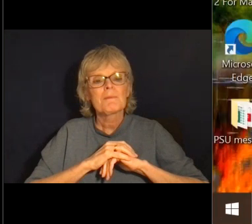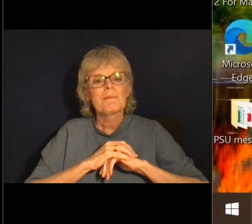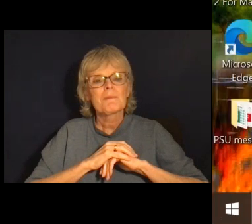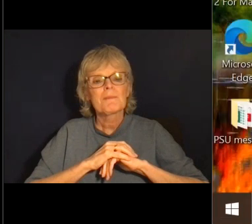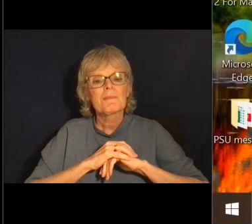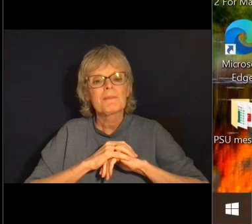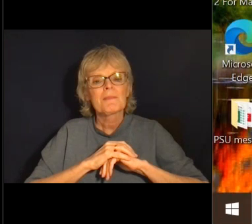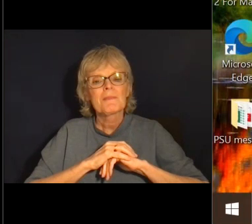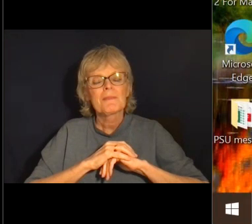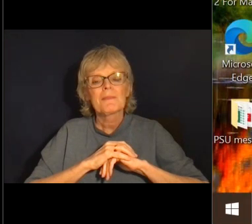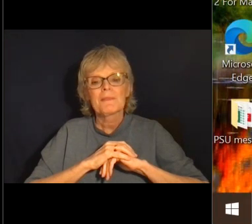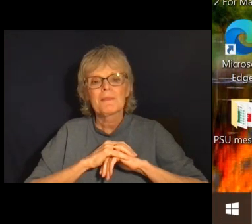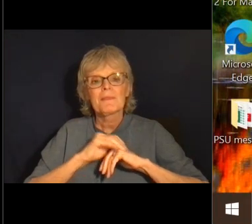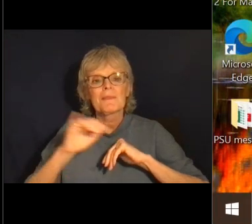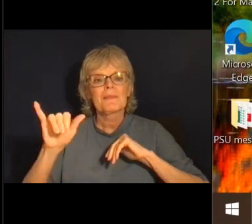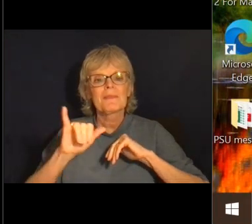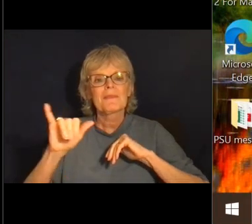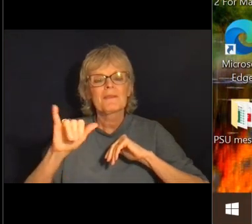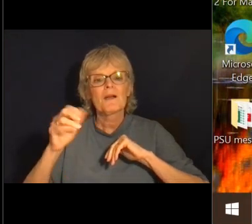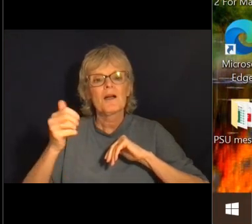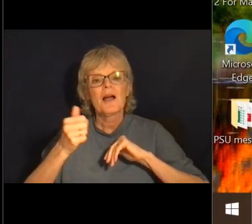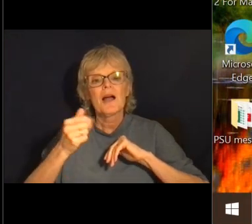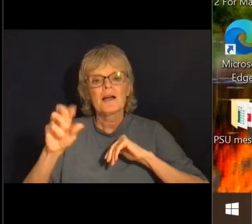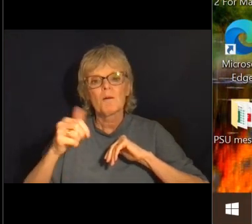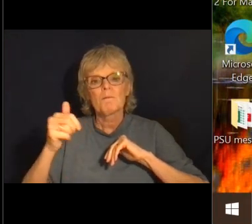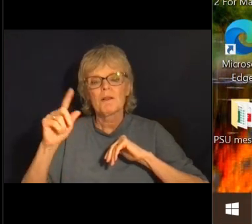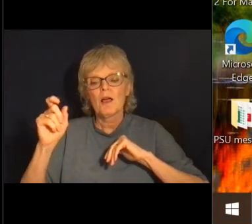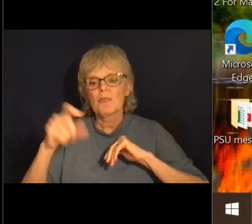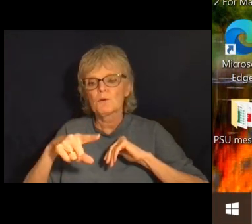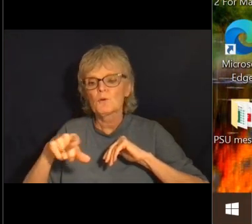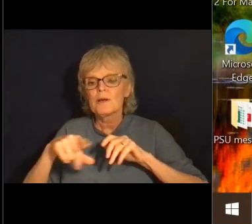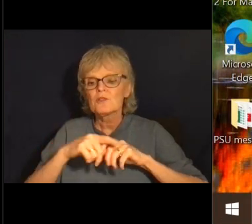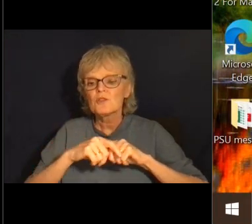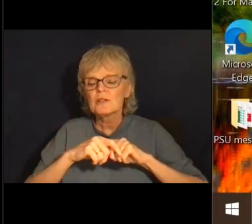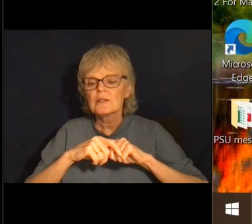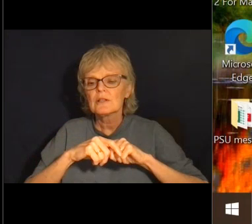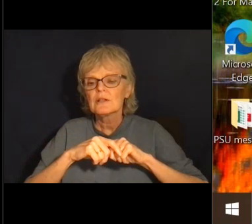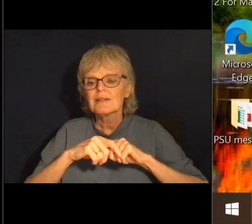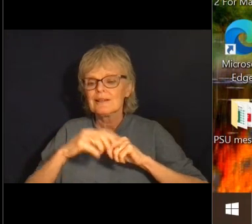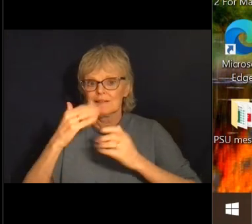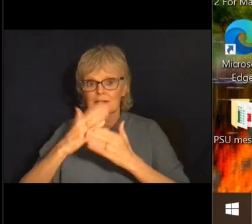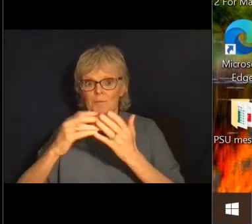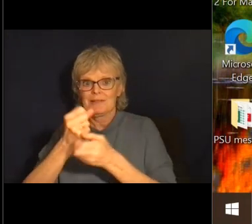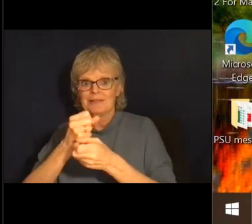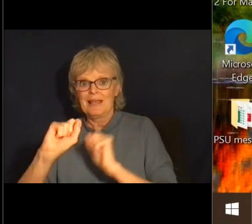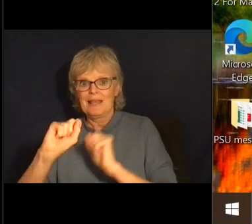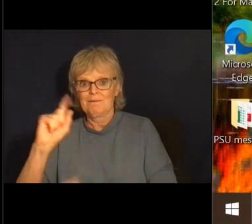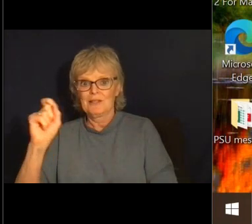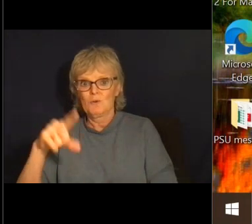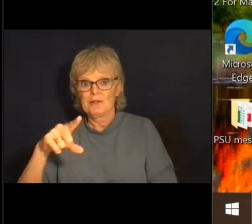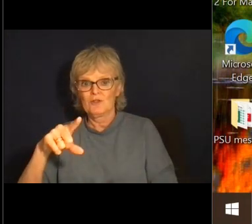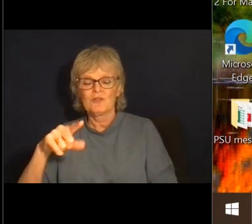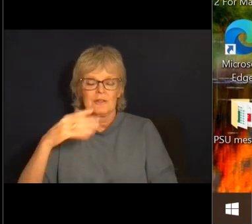And then we had a couple other questions. We have some safety questions actually, which are really good.